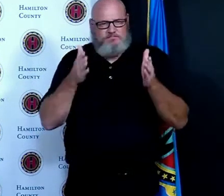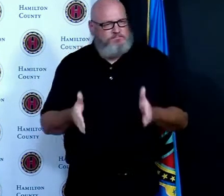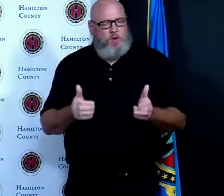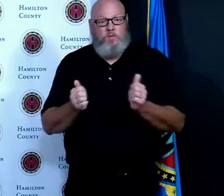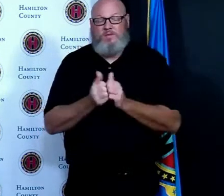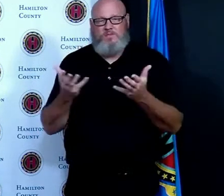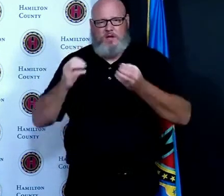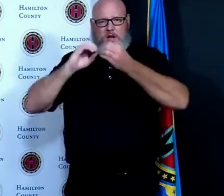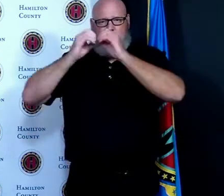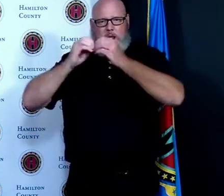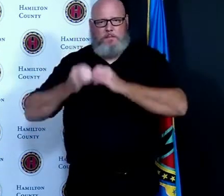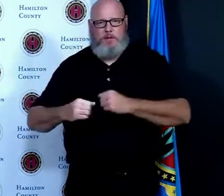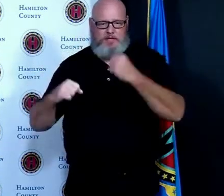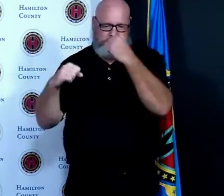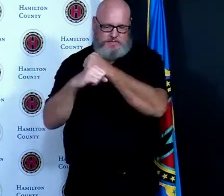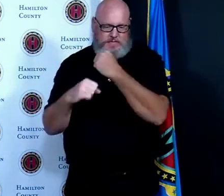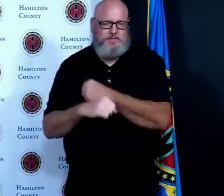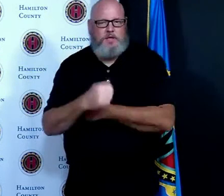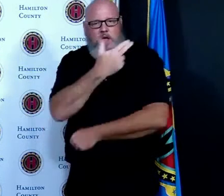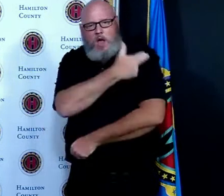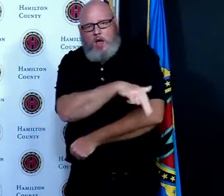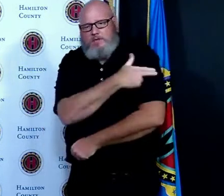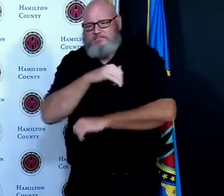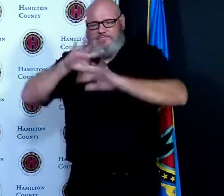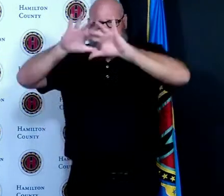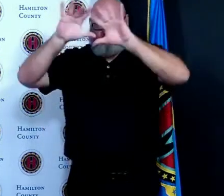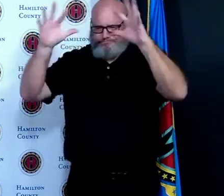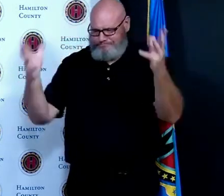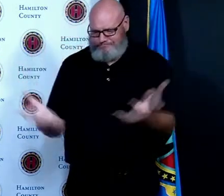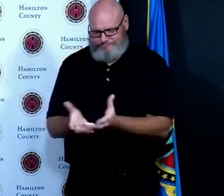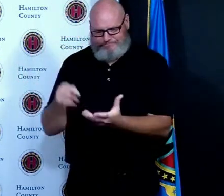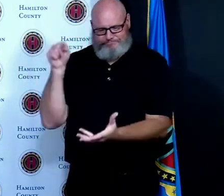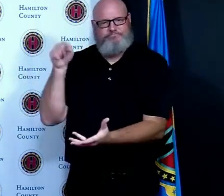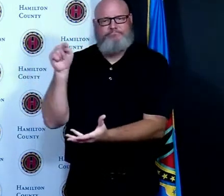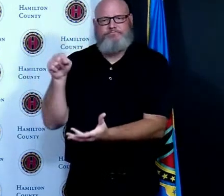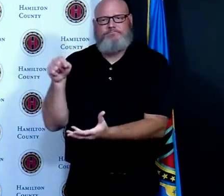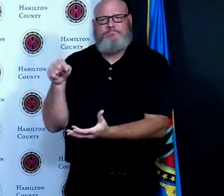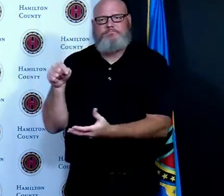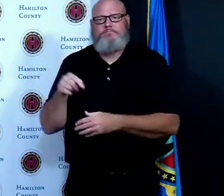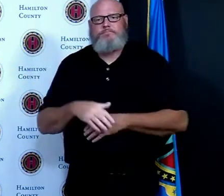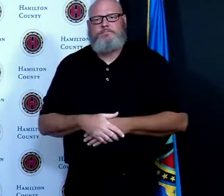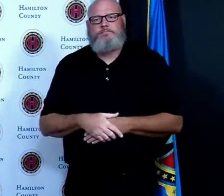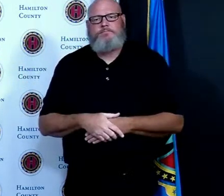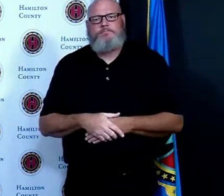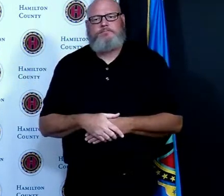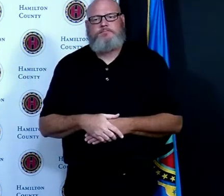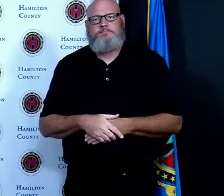also going to talk about the collaborative effort amongst the hospital systems to address what might